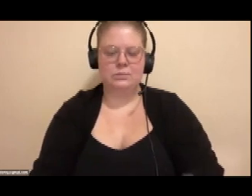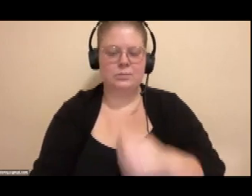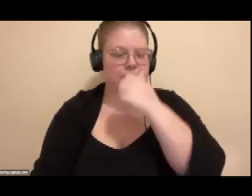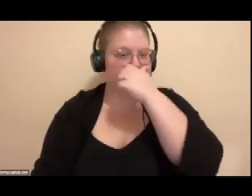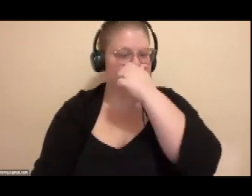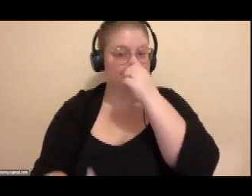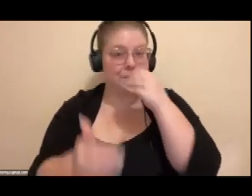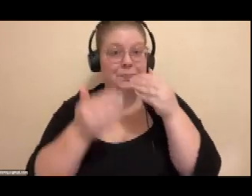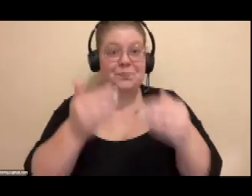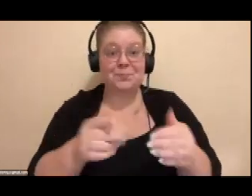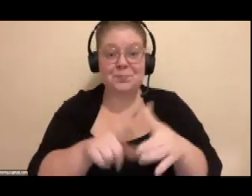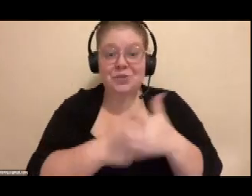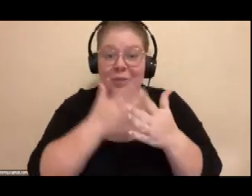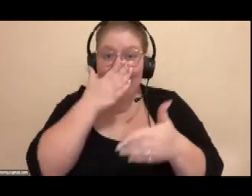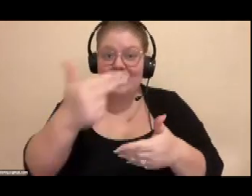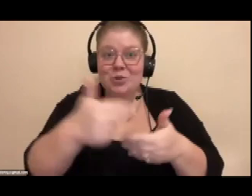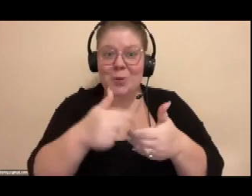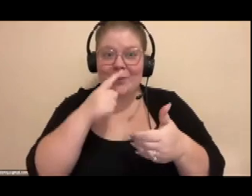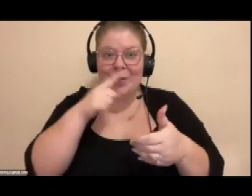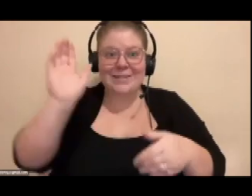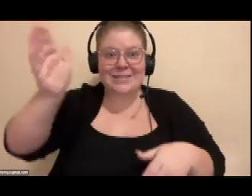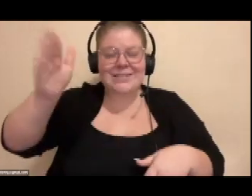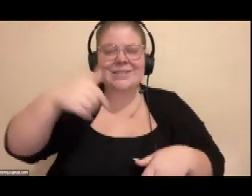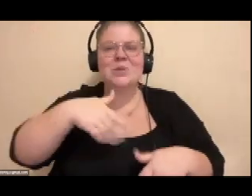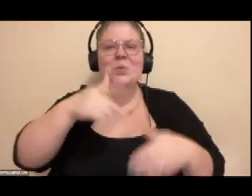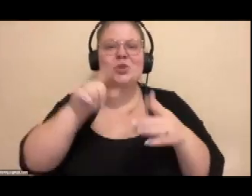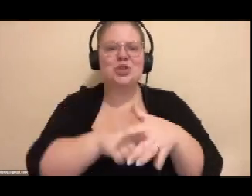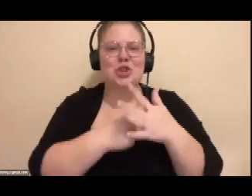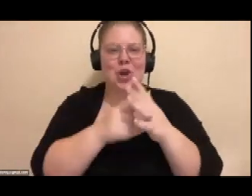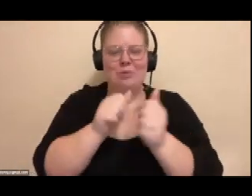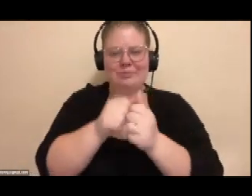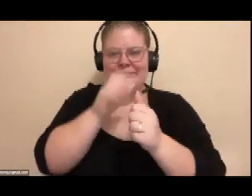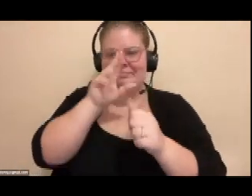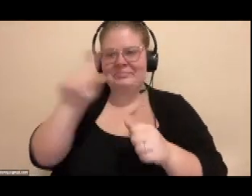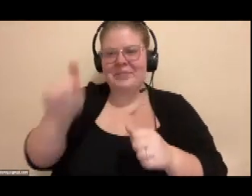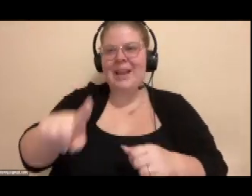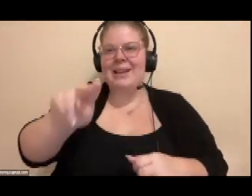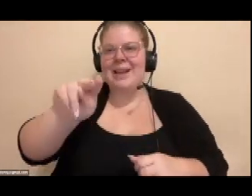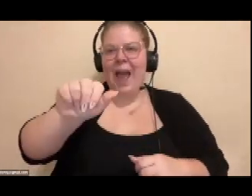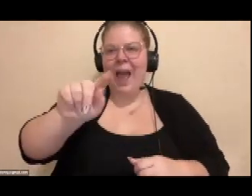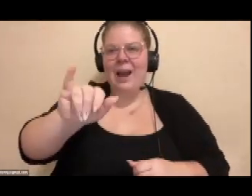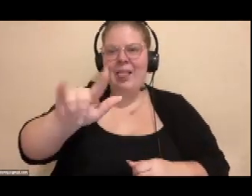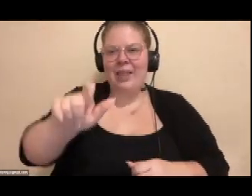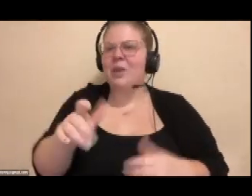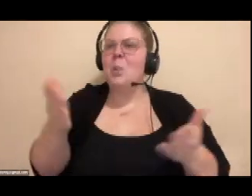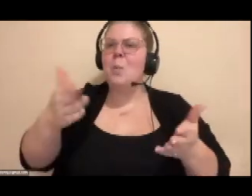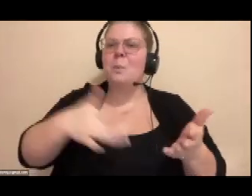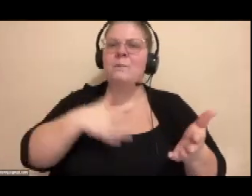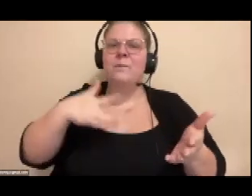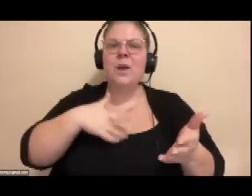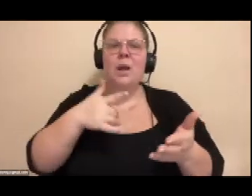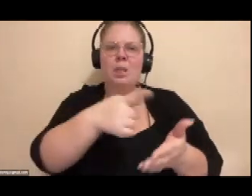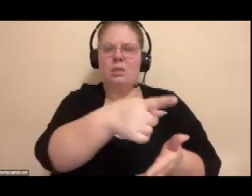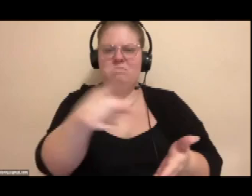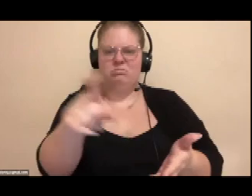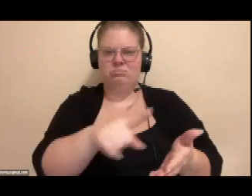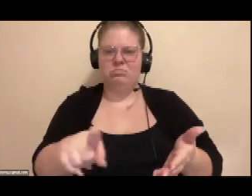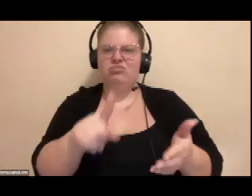start with you with our first question. What do you view as the most needed or expanded research topic or area